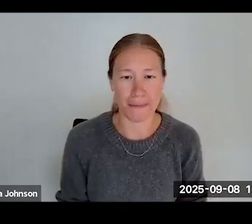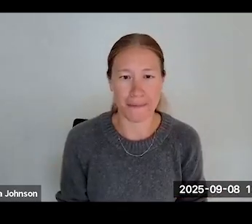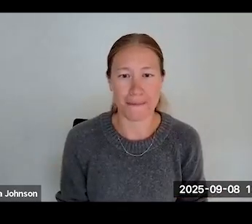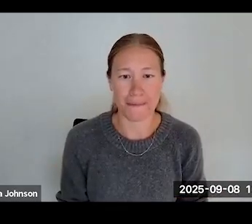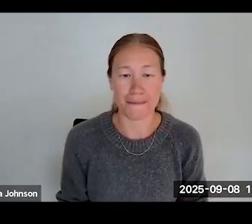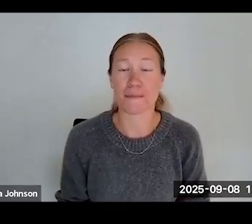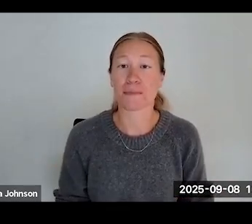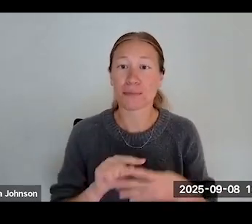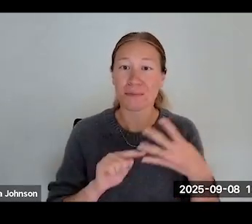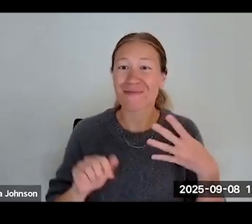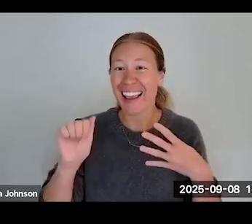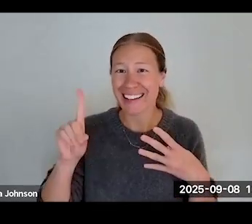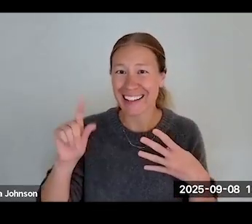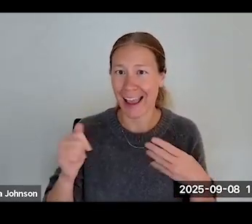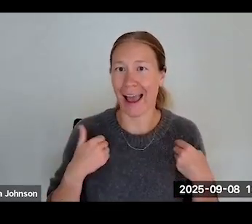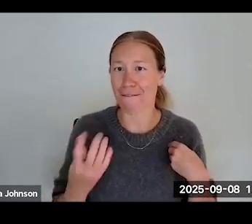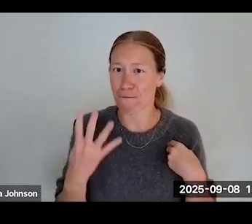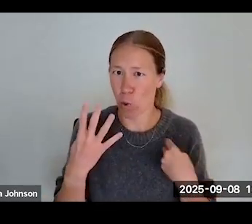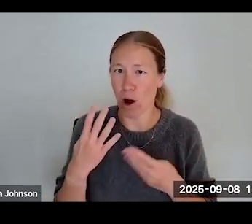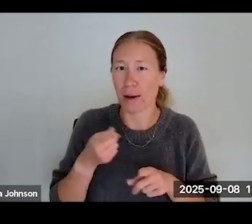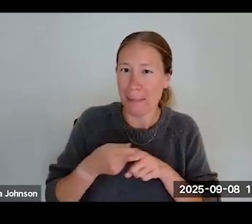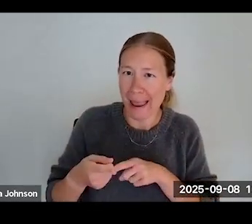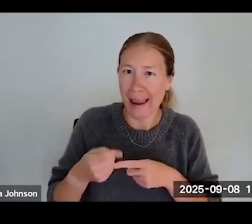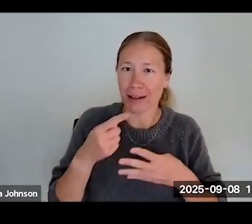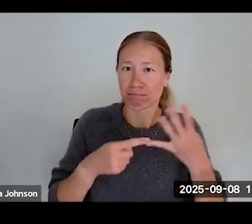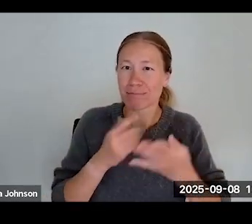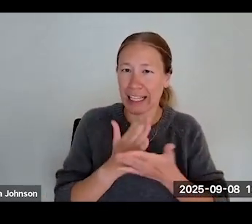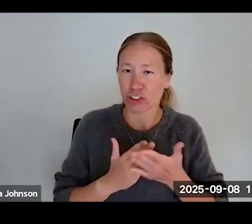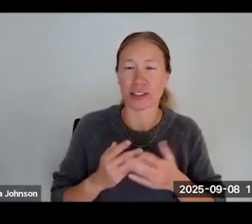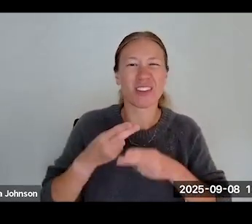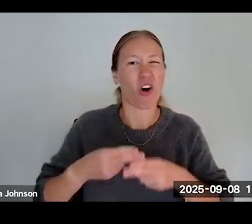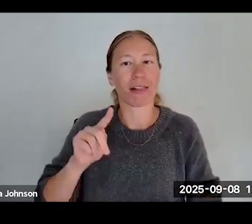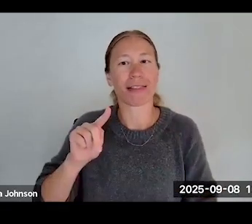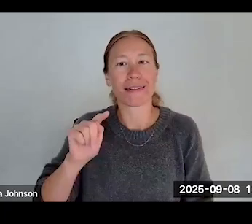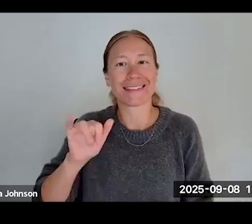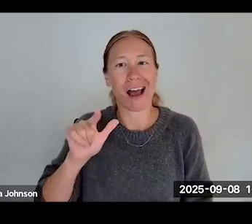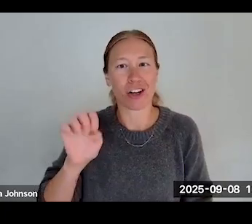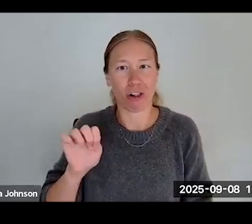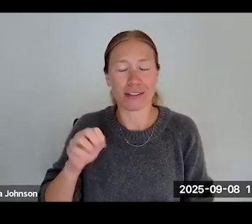There are four main sections called Titles within the ADA that cover these different areas